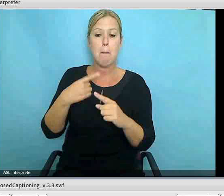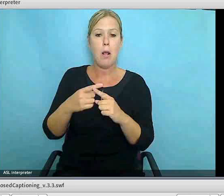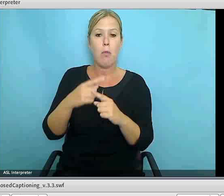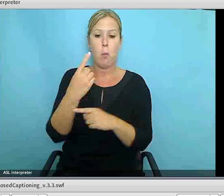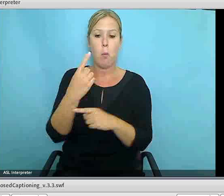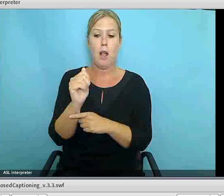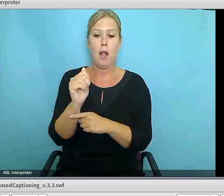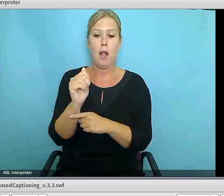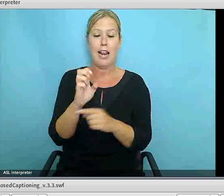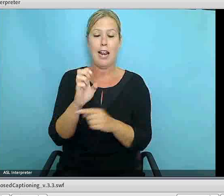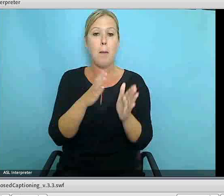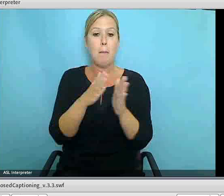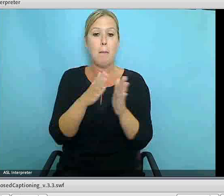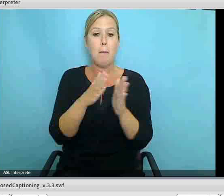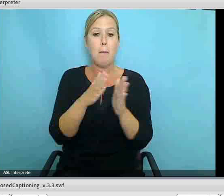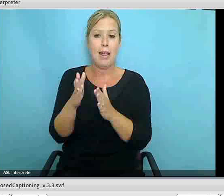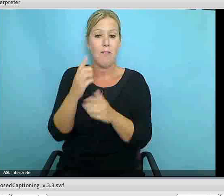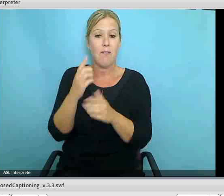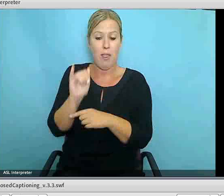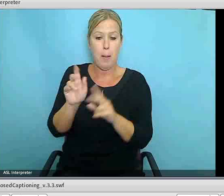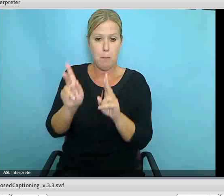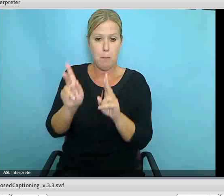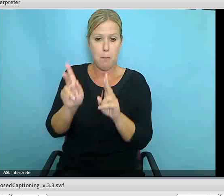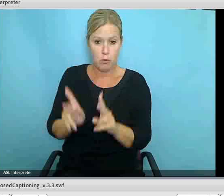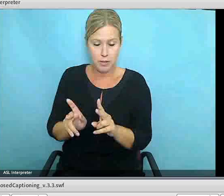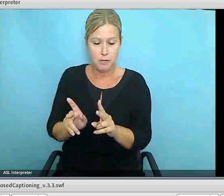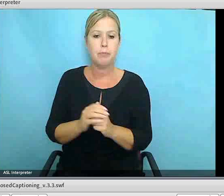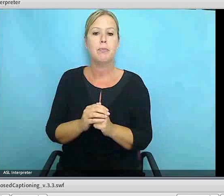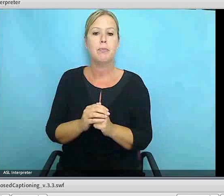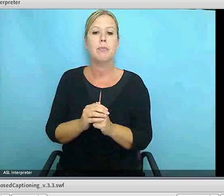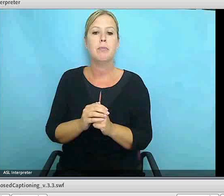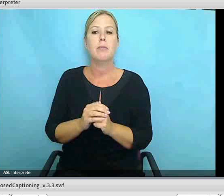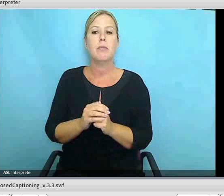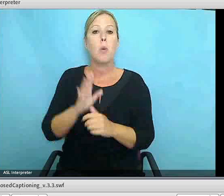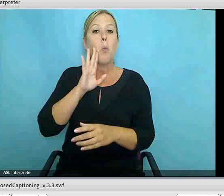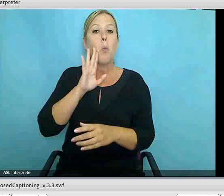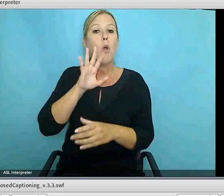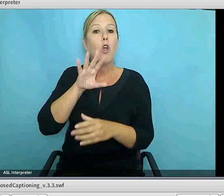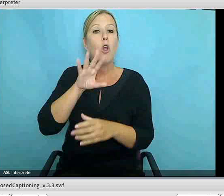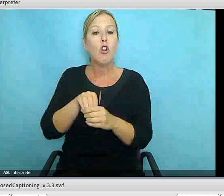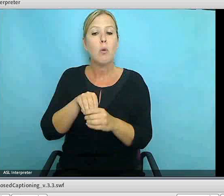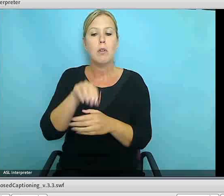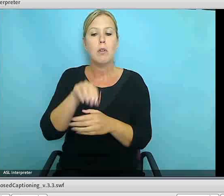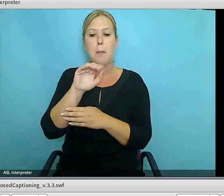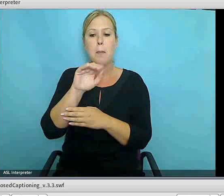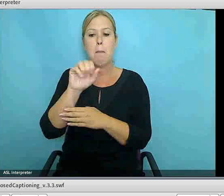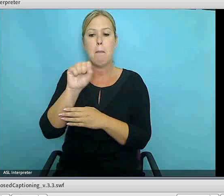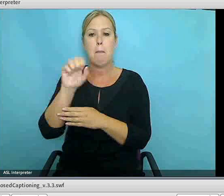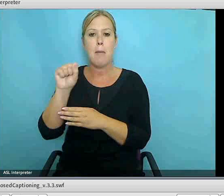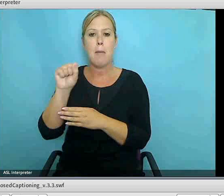It also contains contact information about MassHealth customer service.